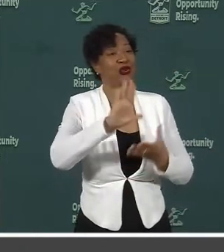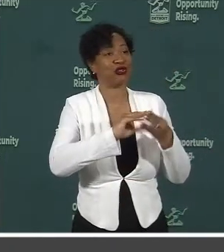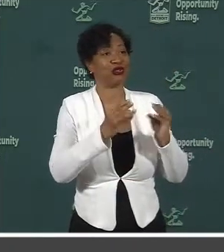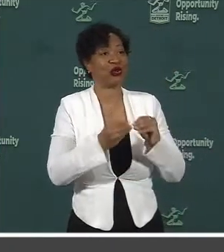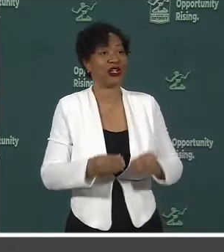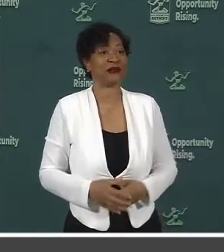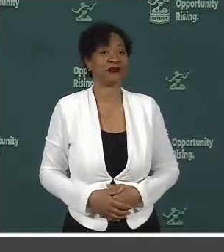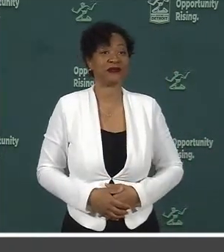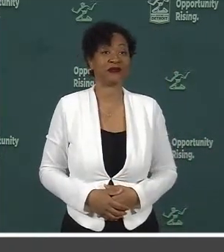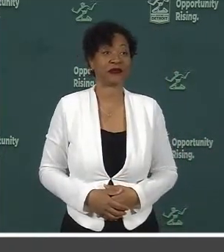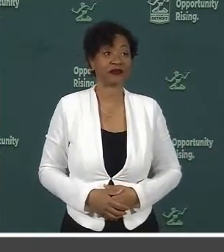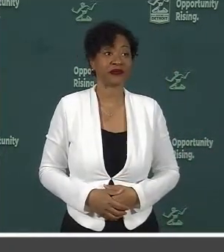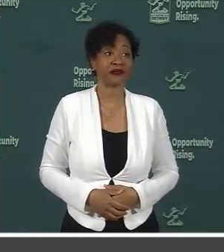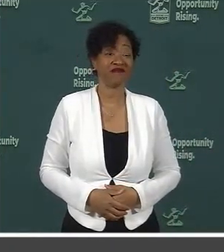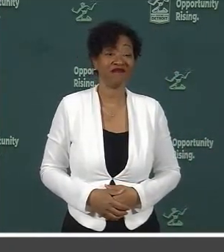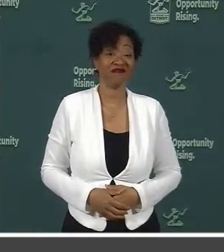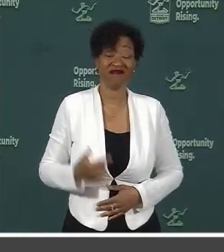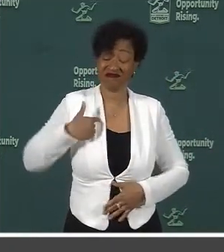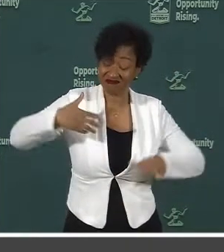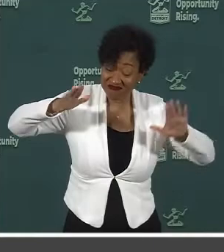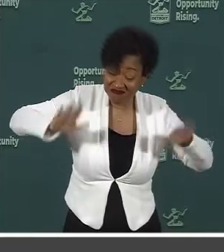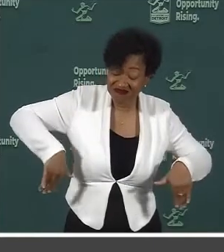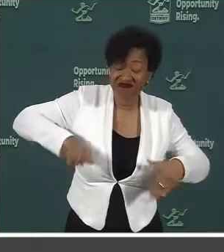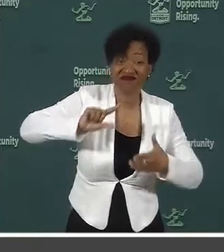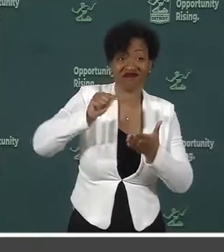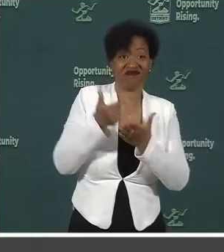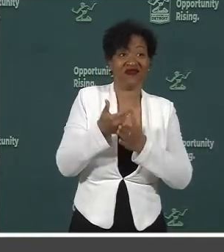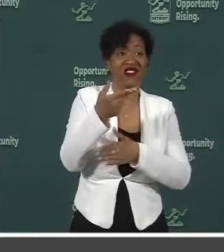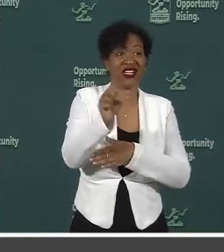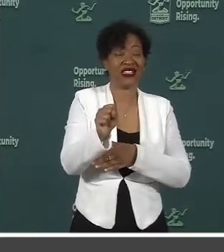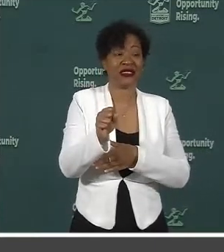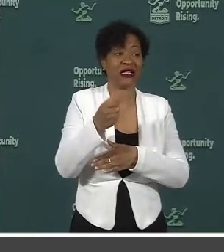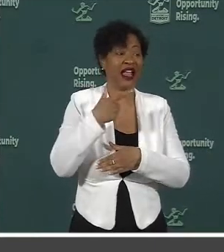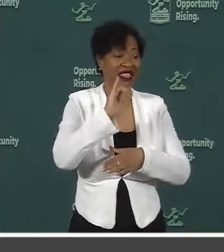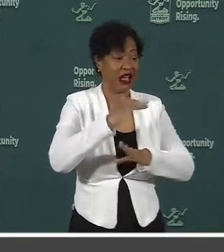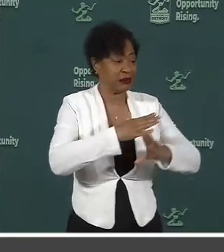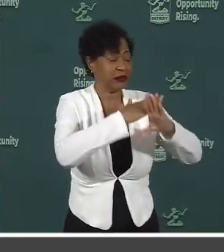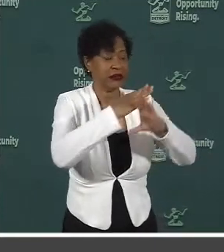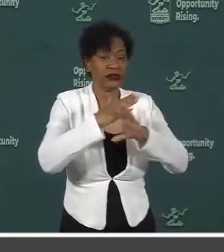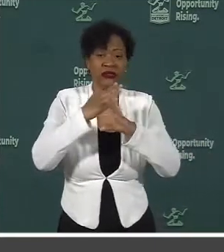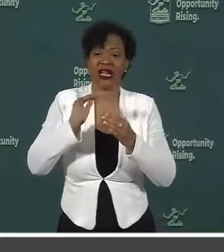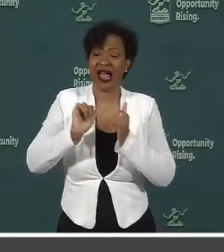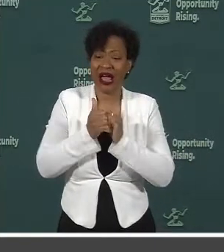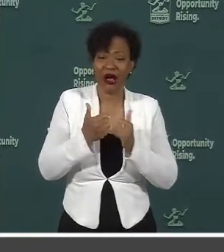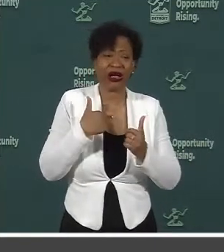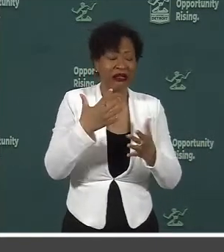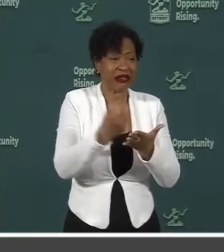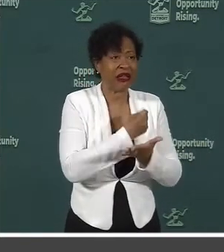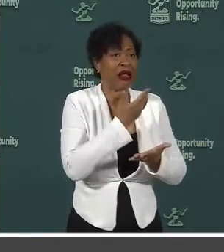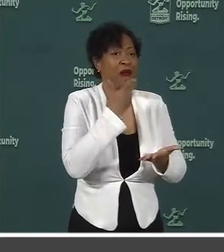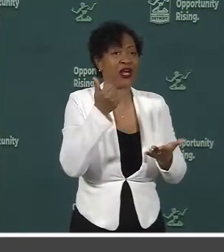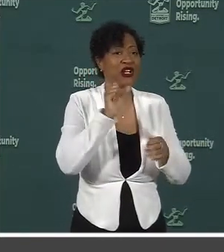HAVING A HIGH SCHOOL DIPLOMA PREVENTS YOU FROM A LOT OF OPPORTUNITIES AND GETTING BETTER JOBS THE ENTIRE PROGRAM